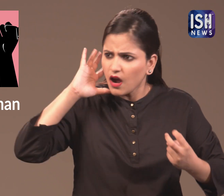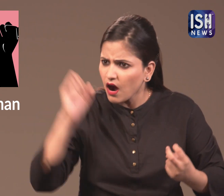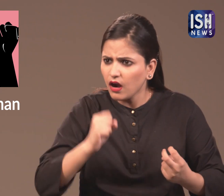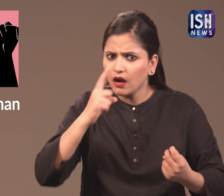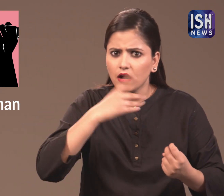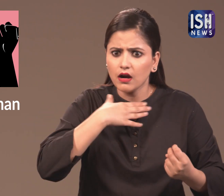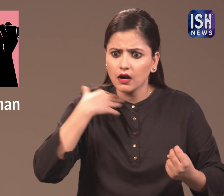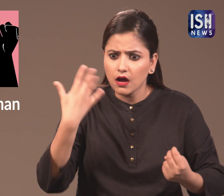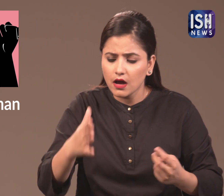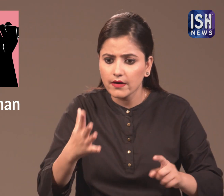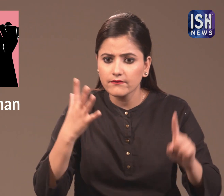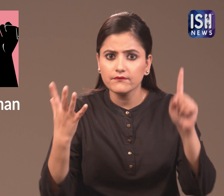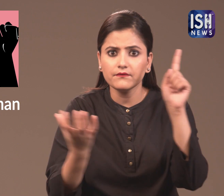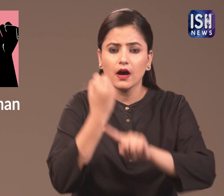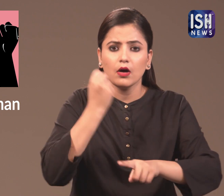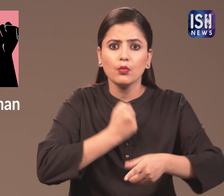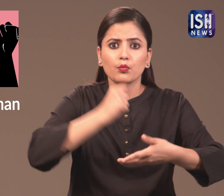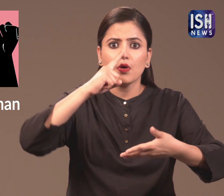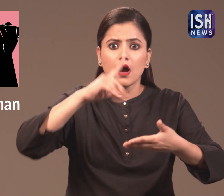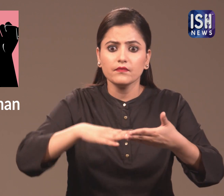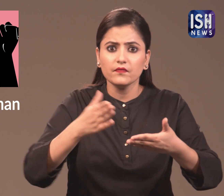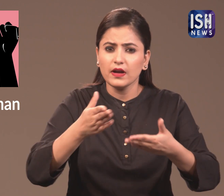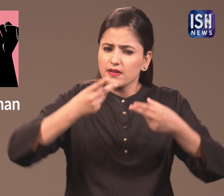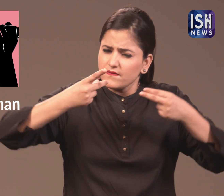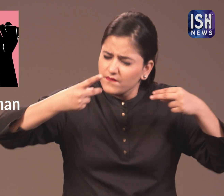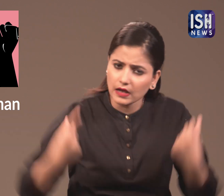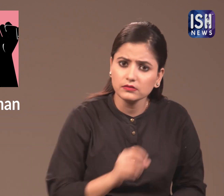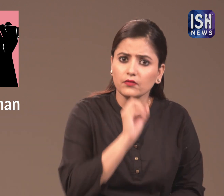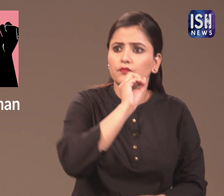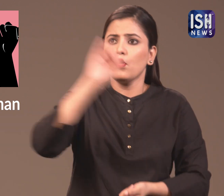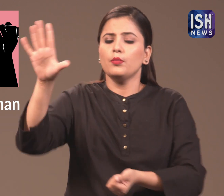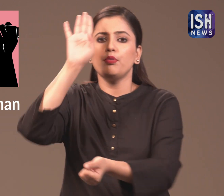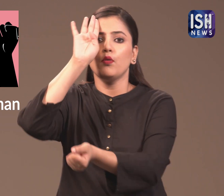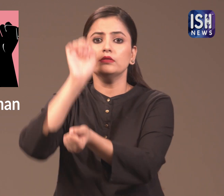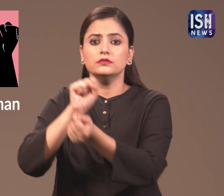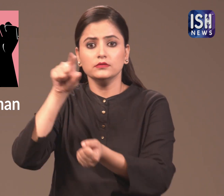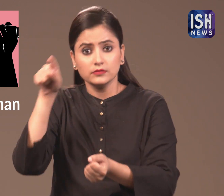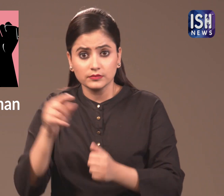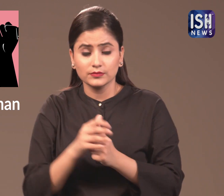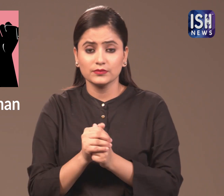He heard that a woman had died and realised it was his wife. He immediately informed the police.